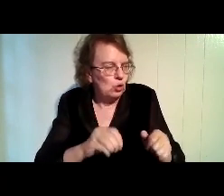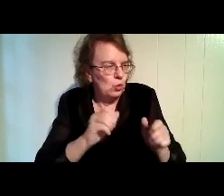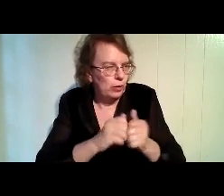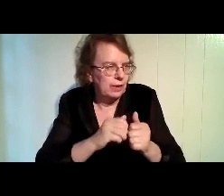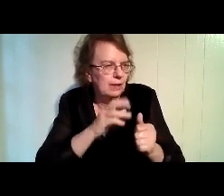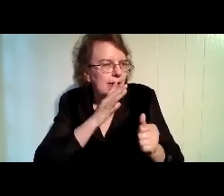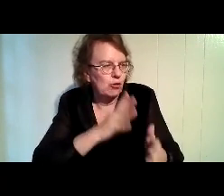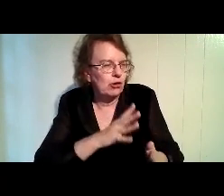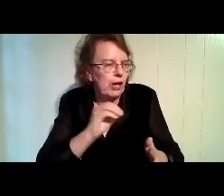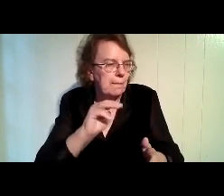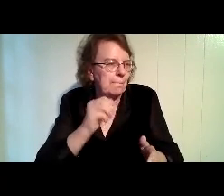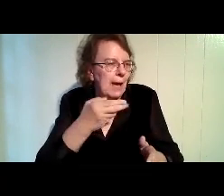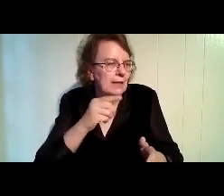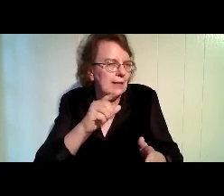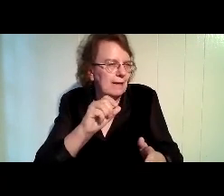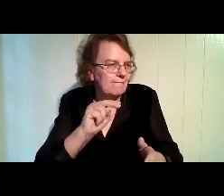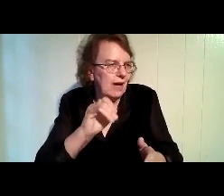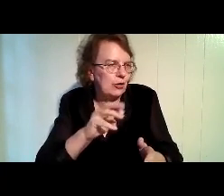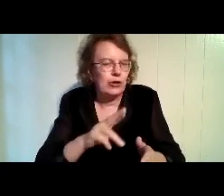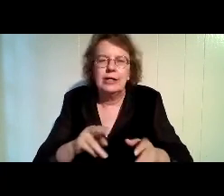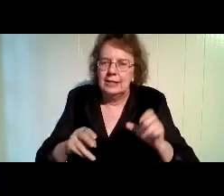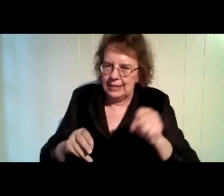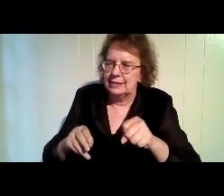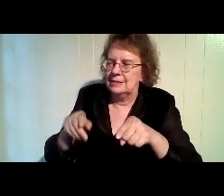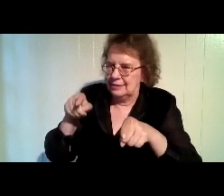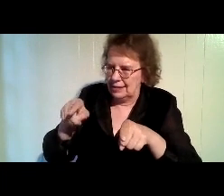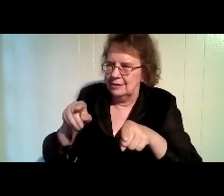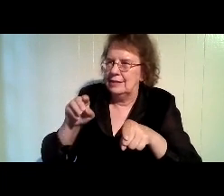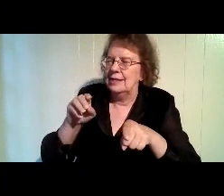Yeah, that is actually right in the narrator section there is a